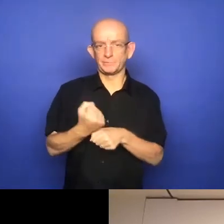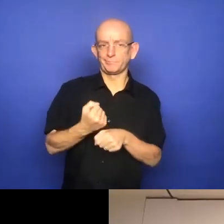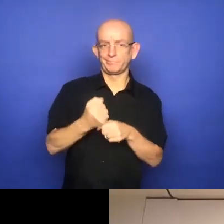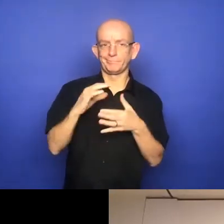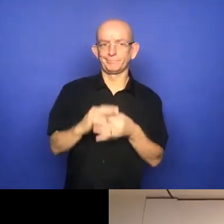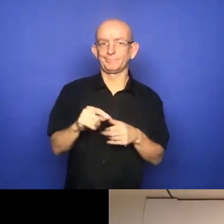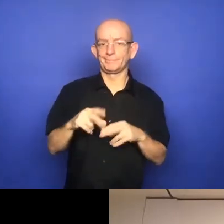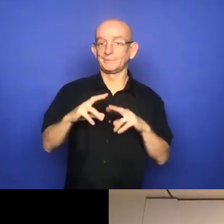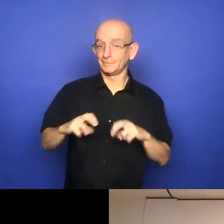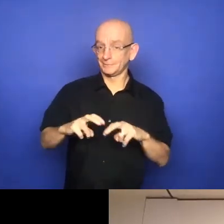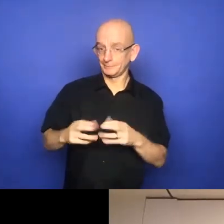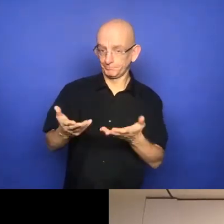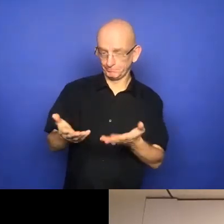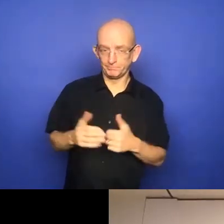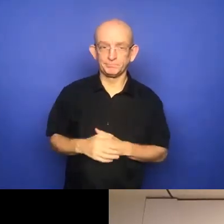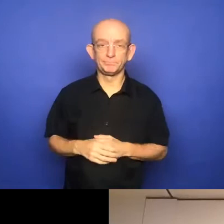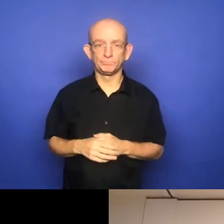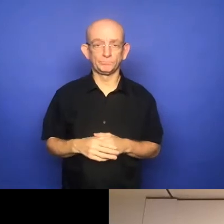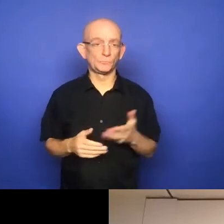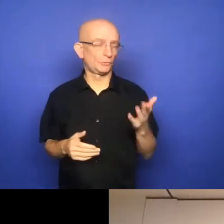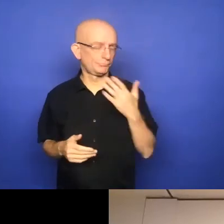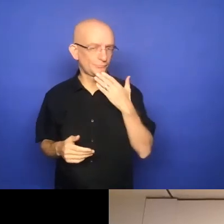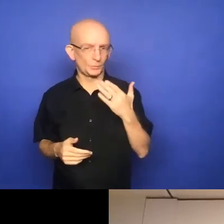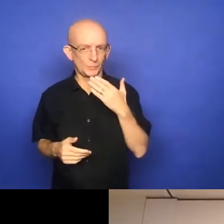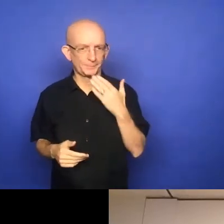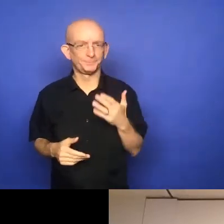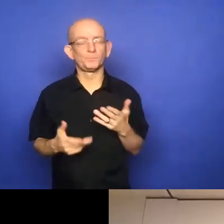? >> MIRJAM GASSER: Yes. Thank you.